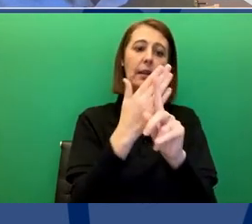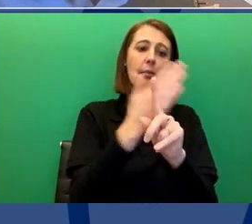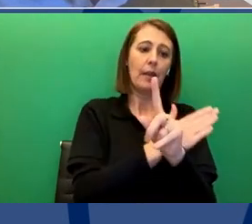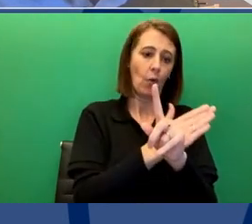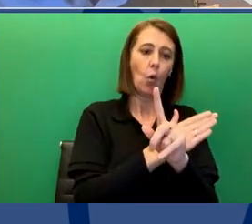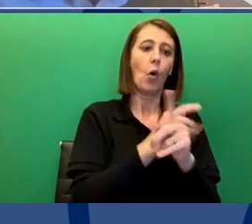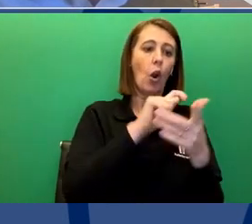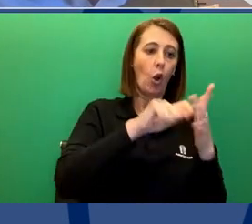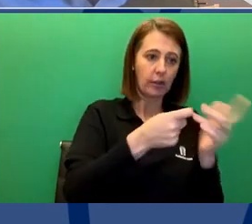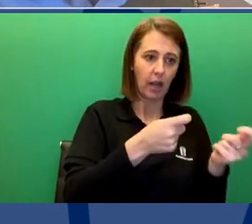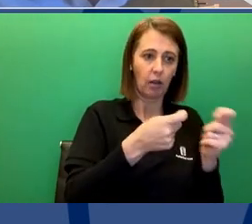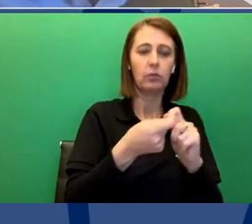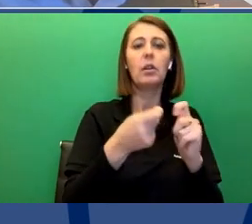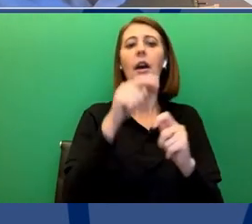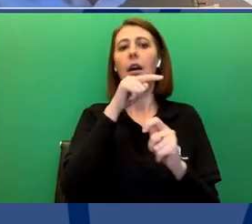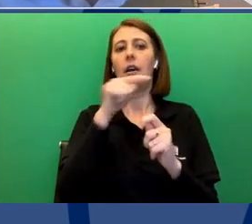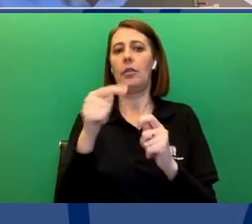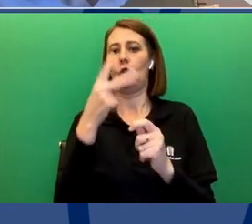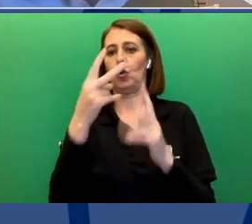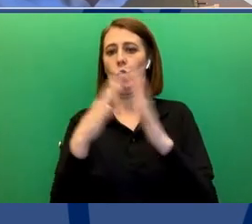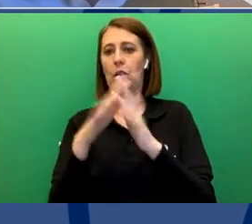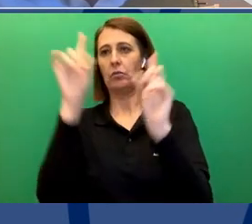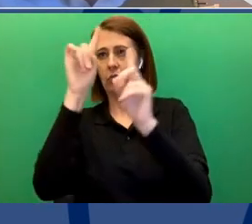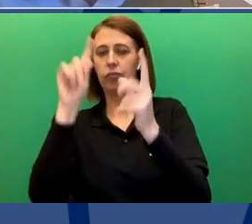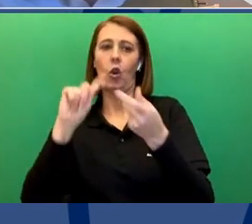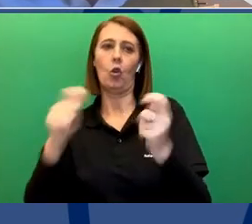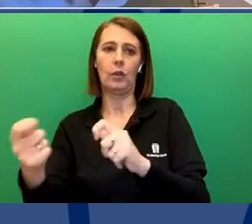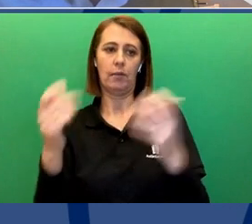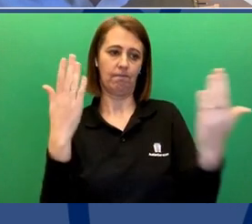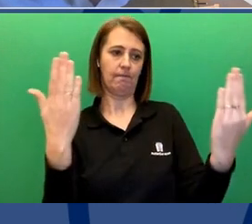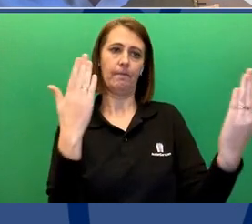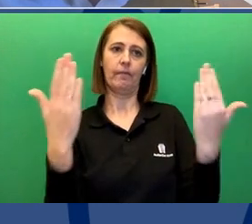So I think this is an improvement because it gets upfront what the tests are, people